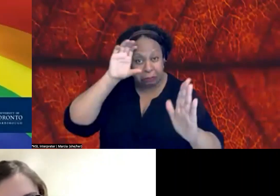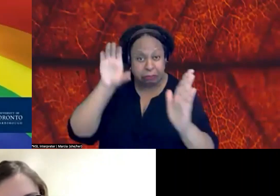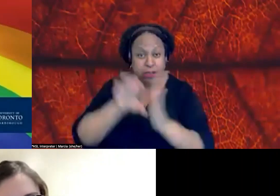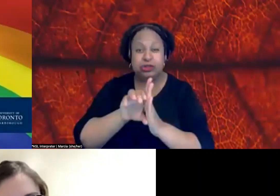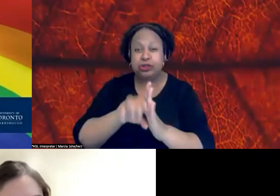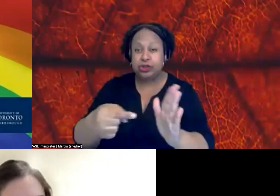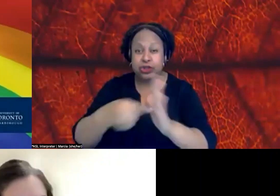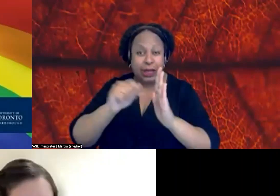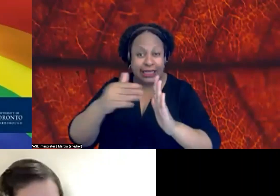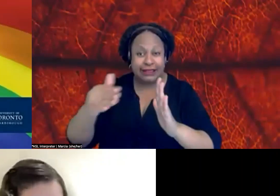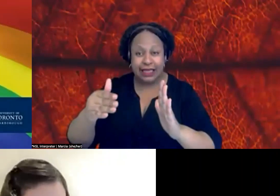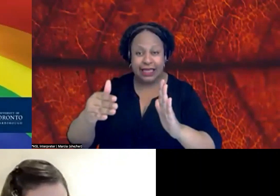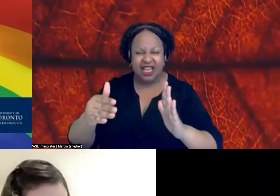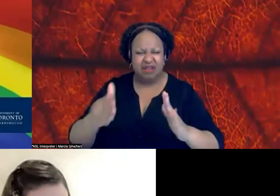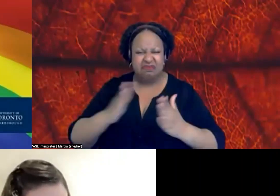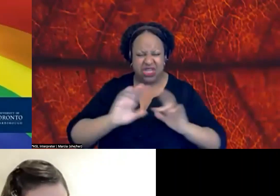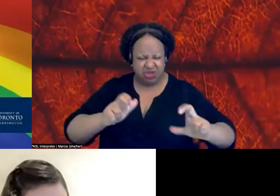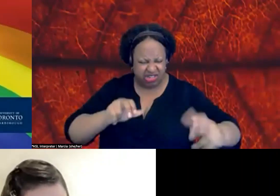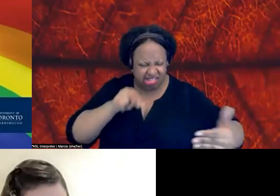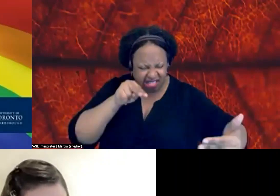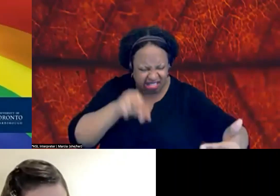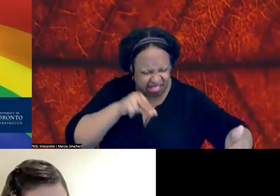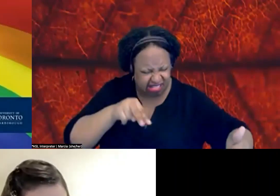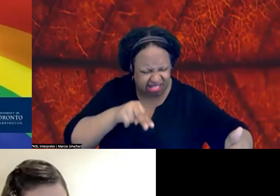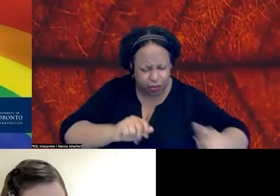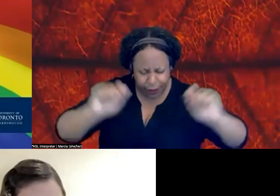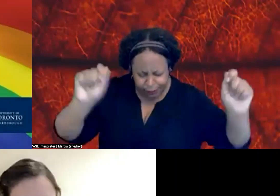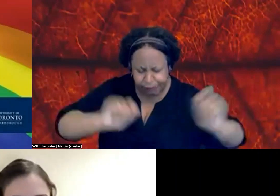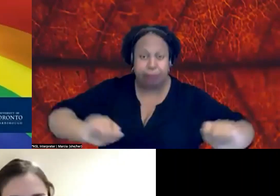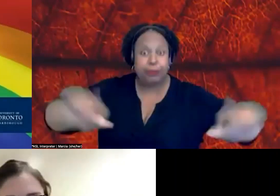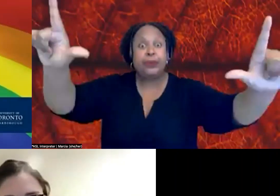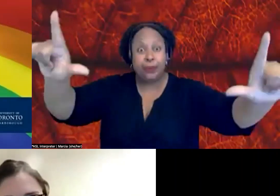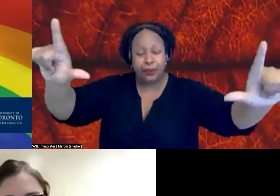So that's just kind of one of the things I wanted to mention because that was one of my